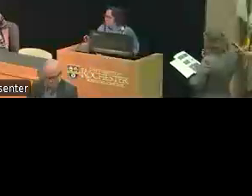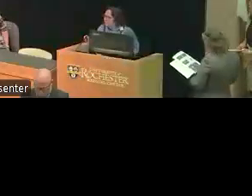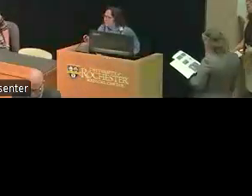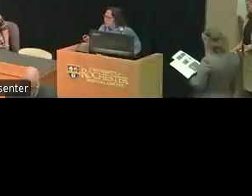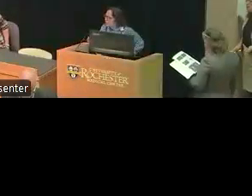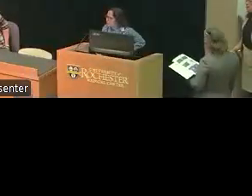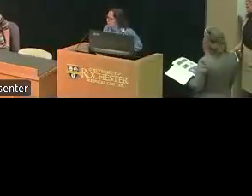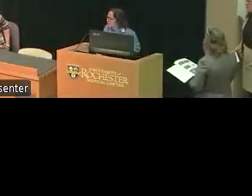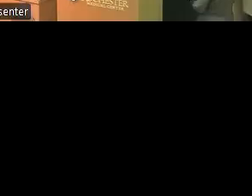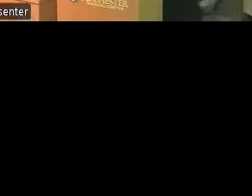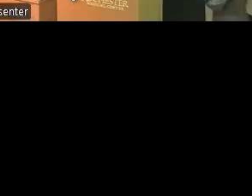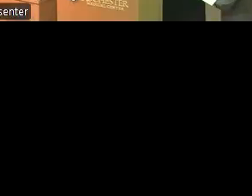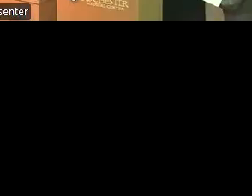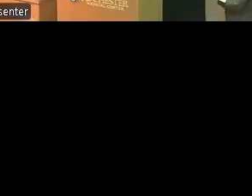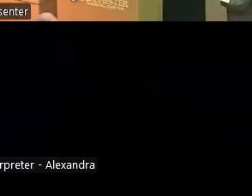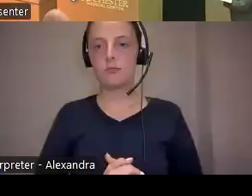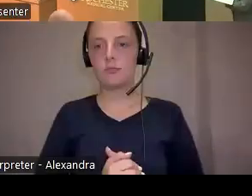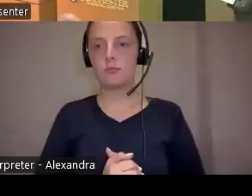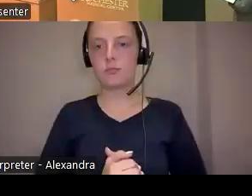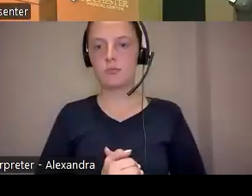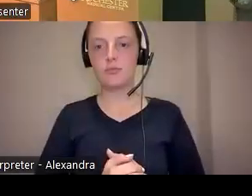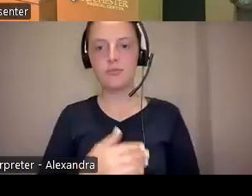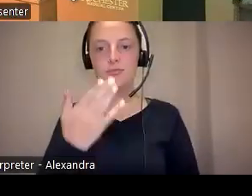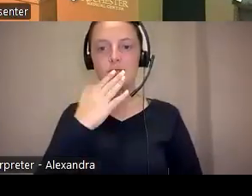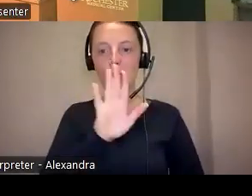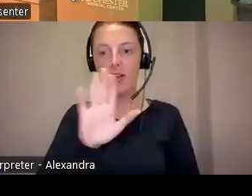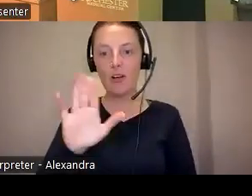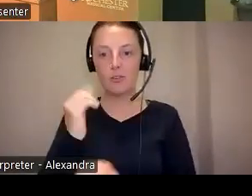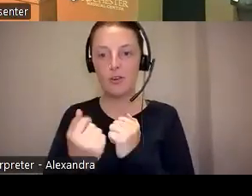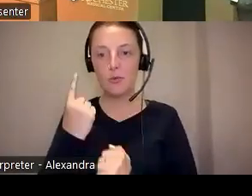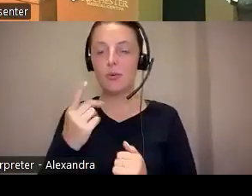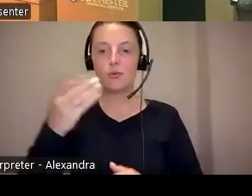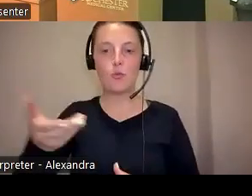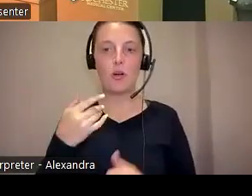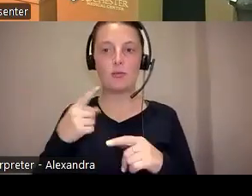Good afternoon everybody and welcome to today's uh Wednesday round session. Um I would love to open